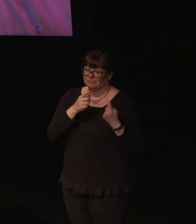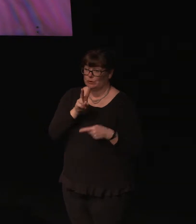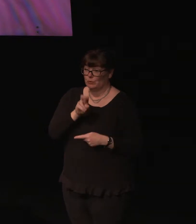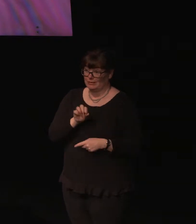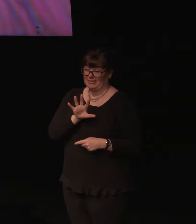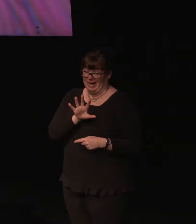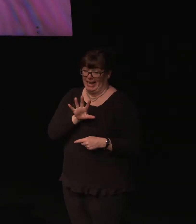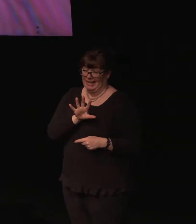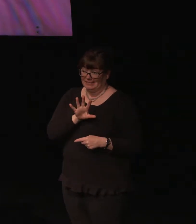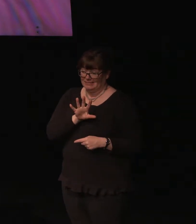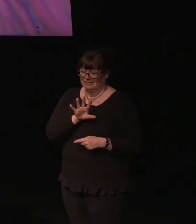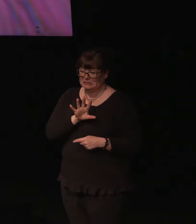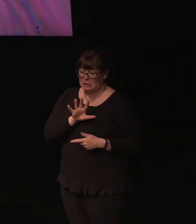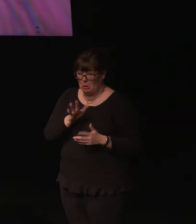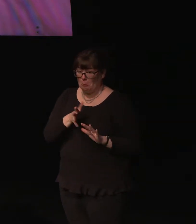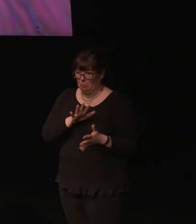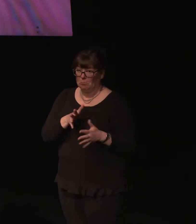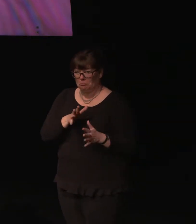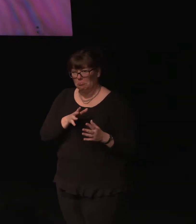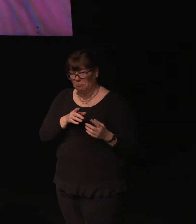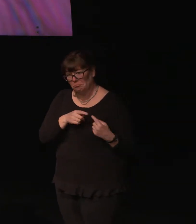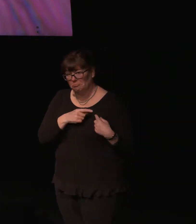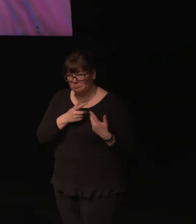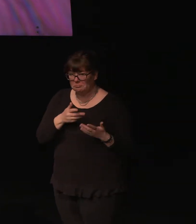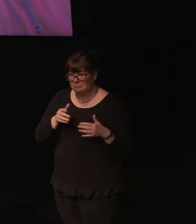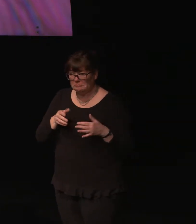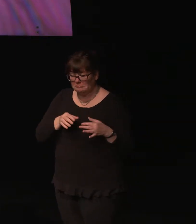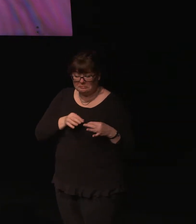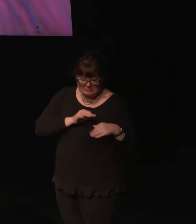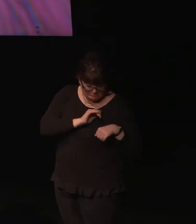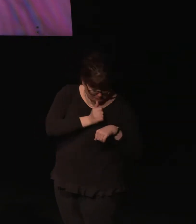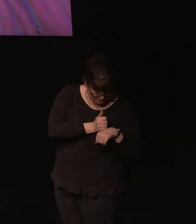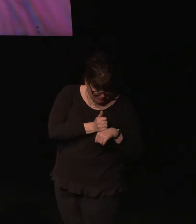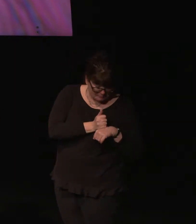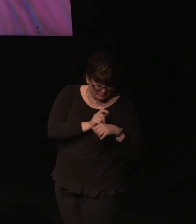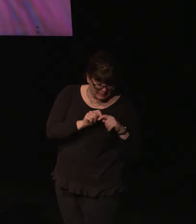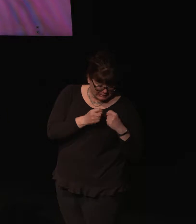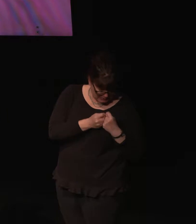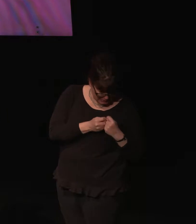so a little, little bit a year, you know, after we were founded.